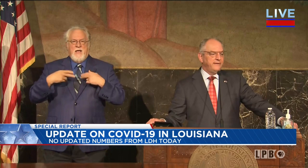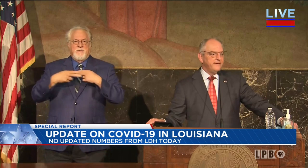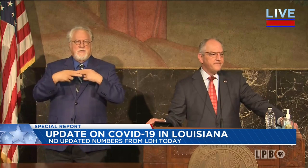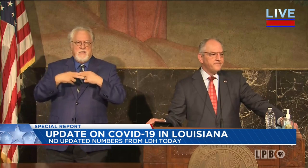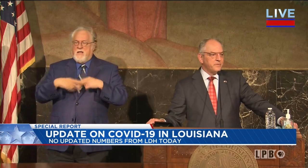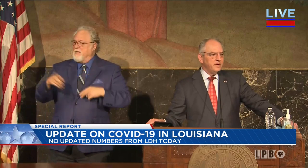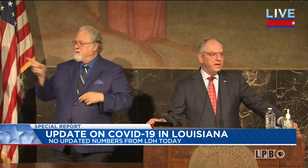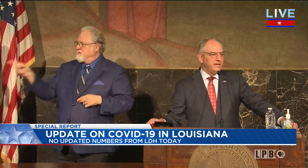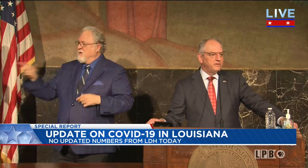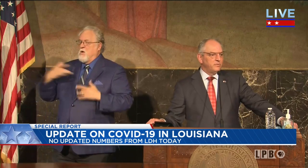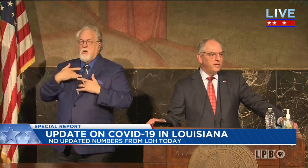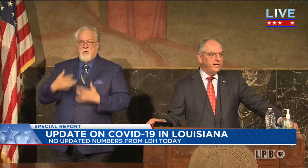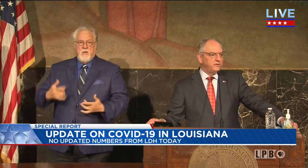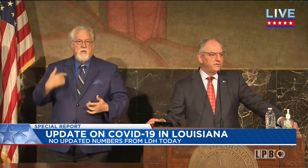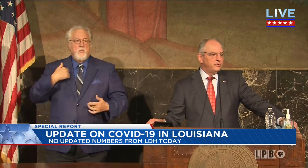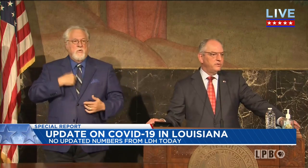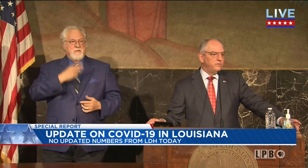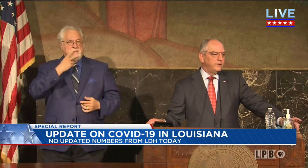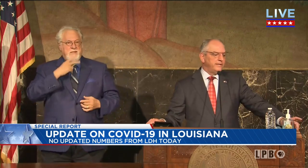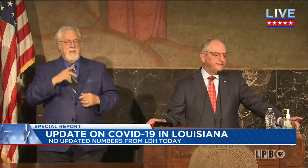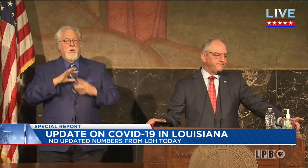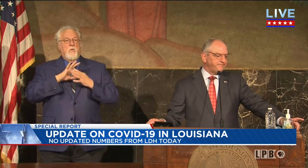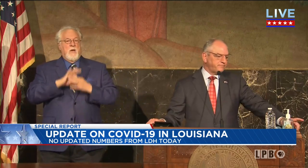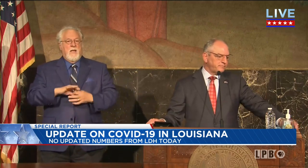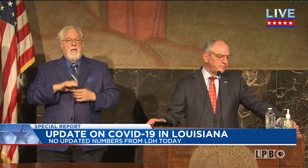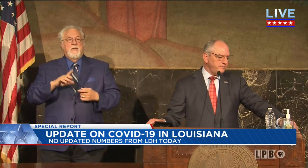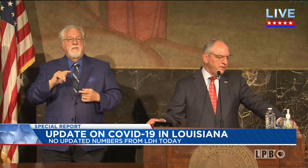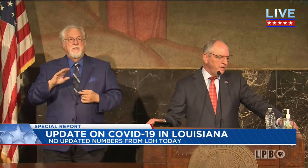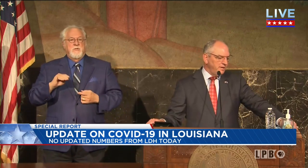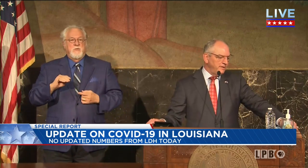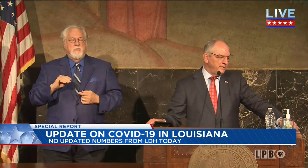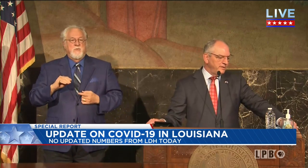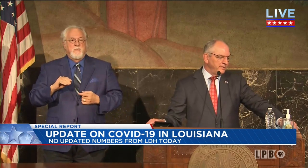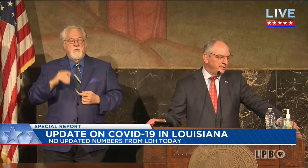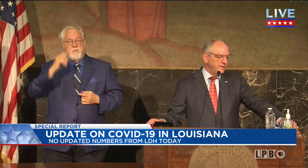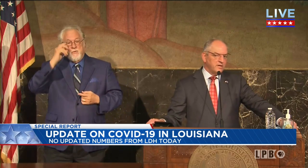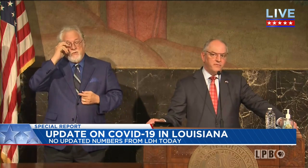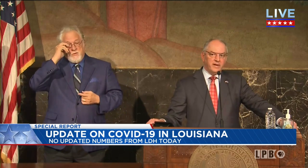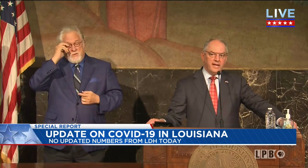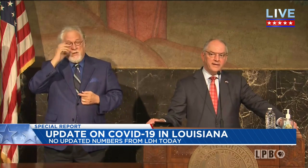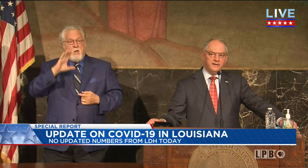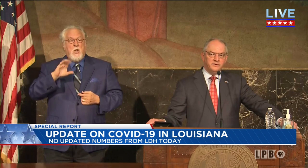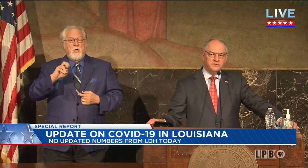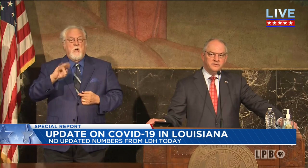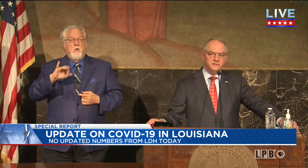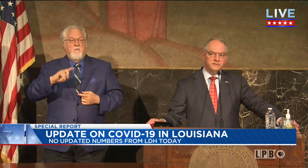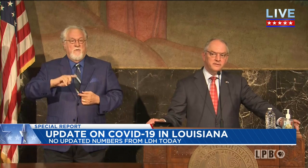ASK DR. B. TO COME UP AND WALK US THROUGH THE GATING CRITERIA. HE'S GOT SLIDE TO SHOW YOU ON